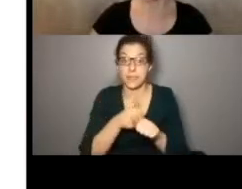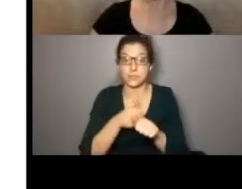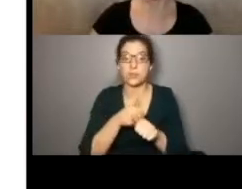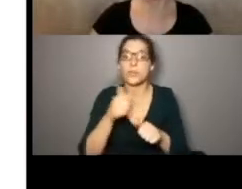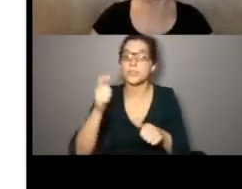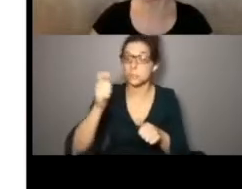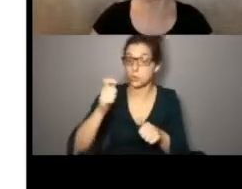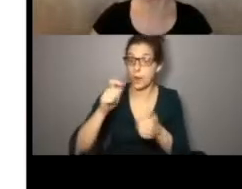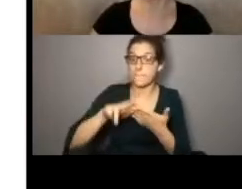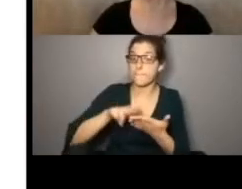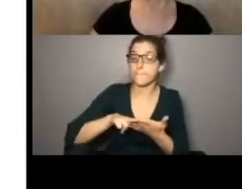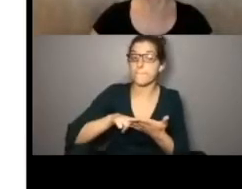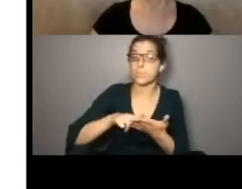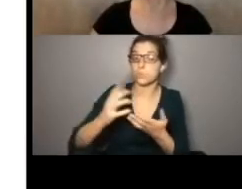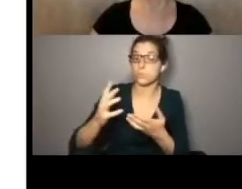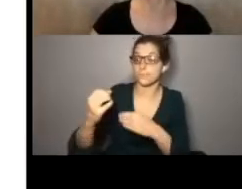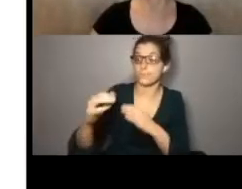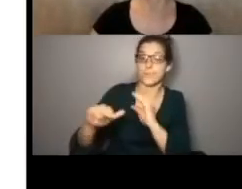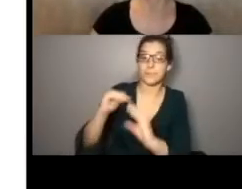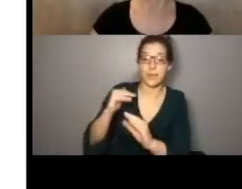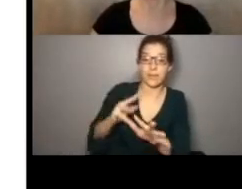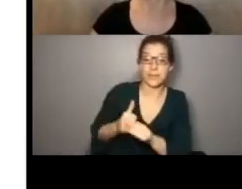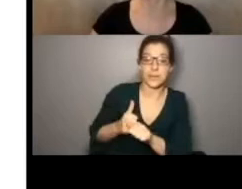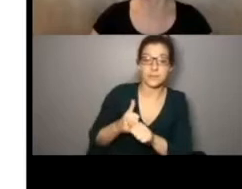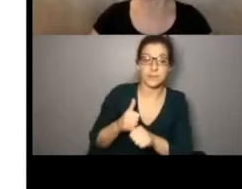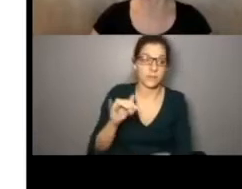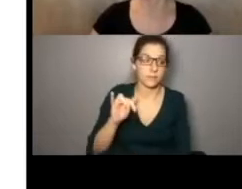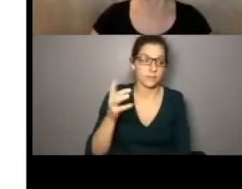you can subscribe to updates so that you receive, like,